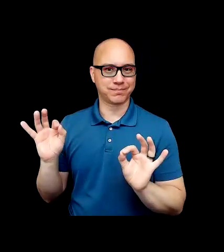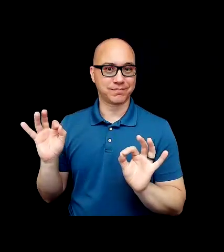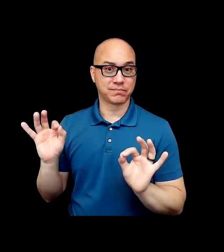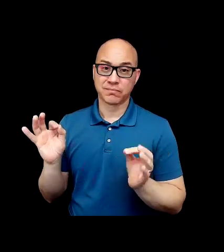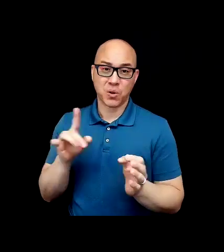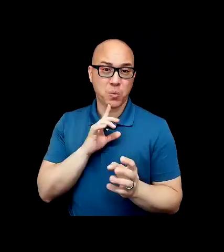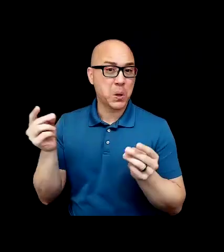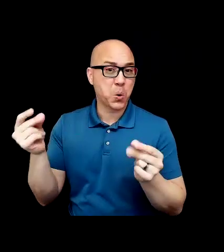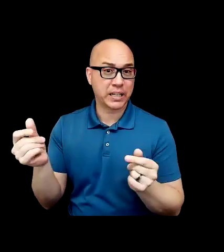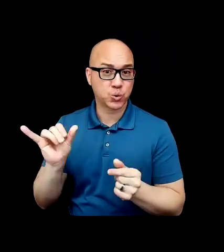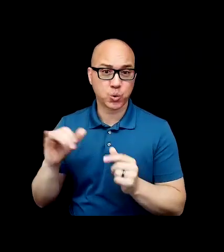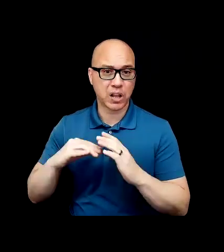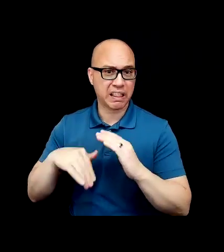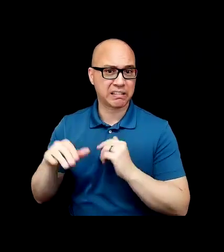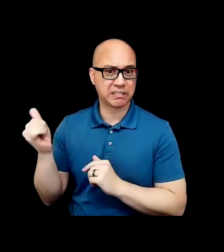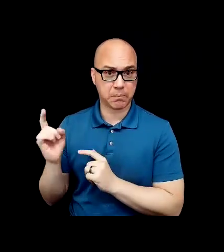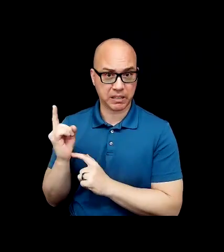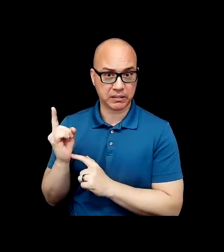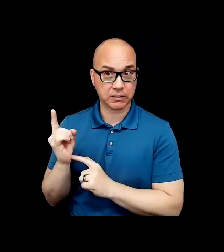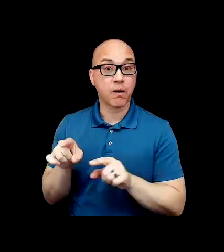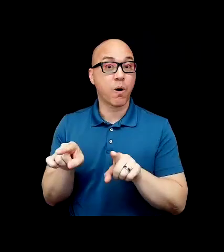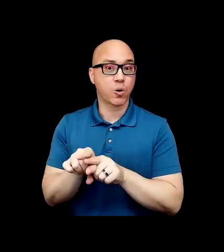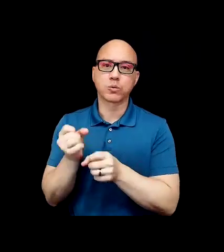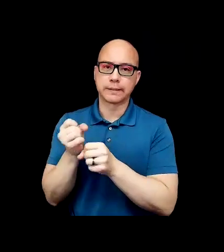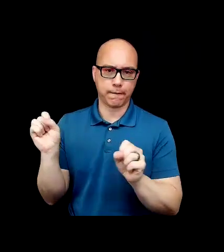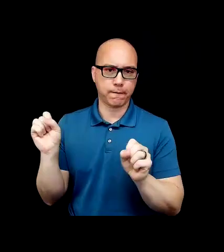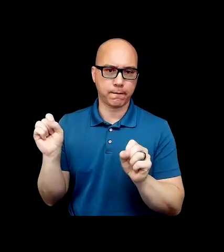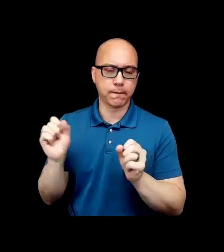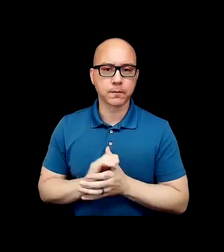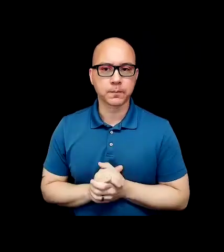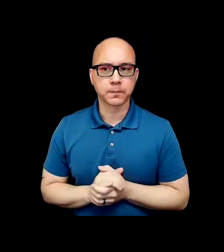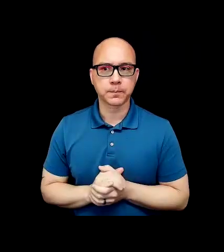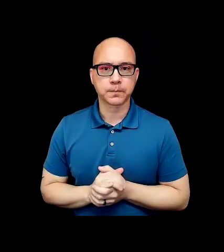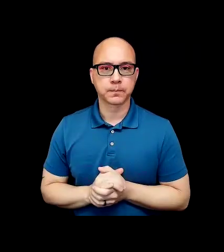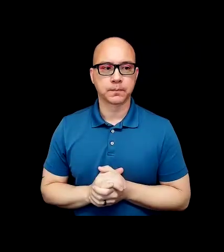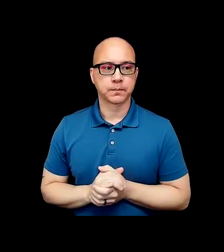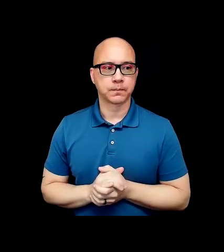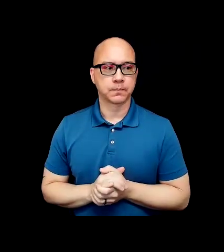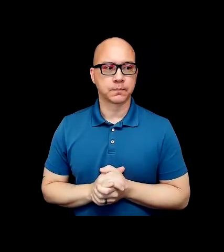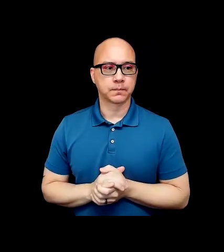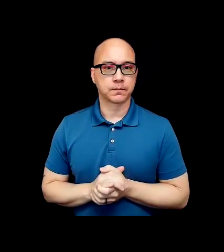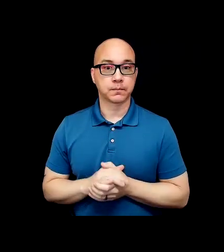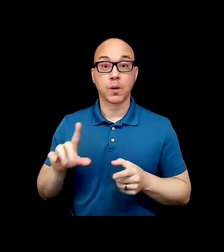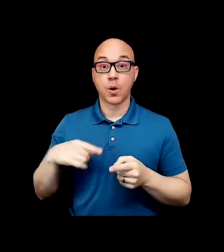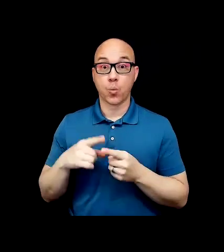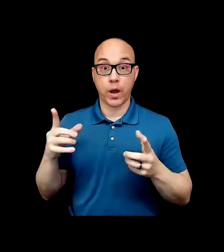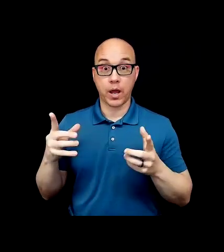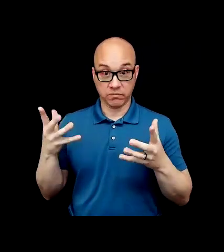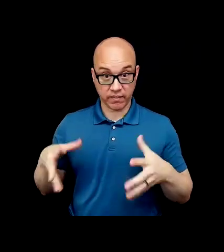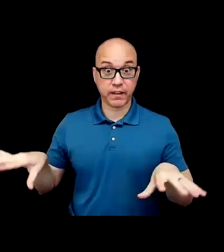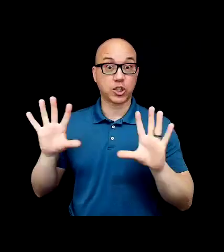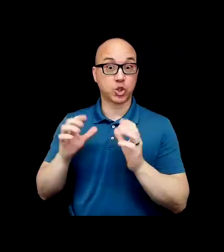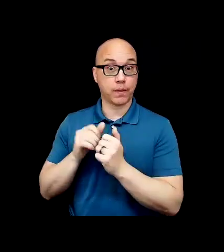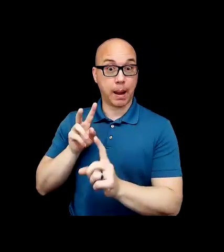10-minutes to apply, and it is secure. Once you have completed your application,